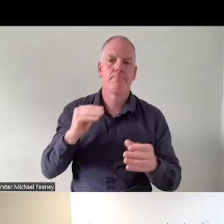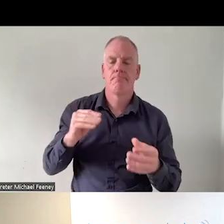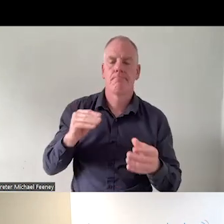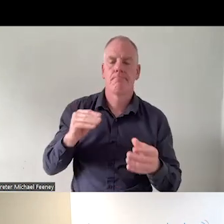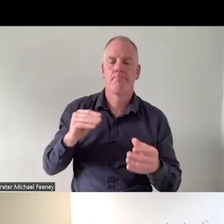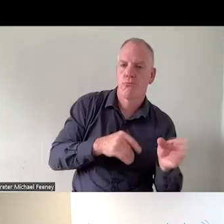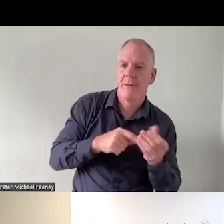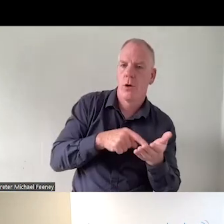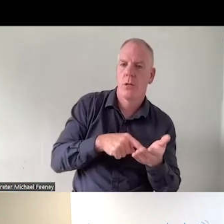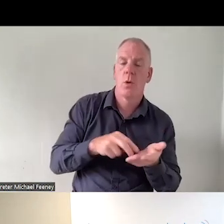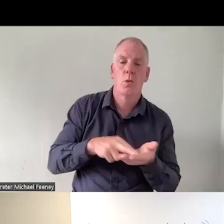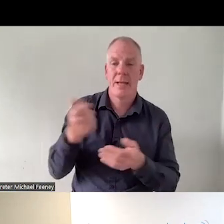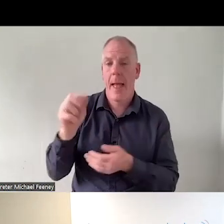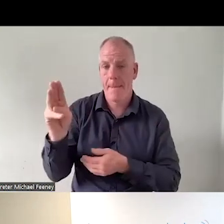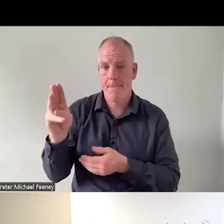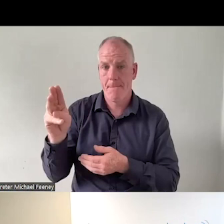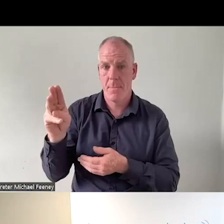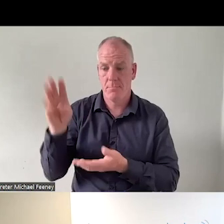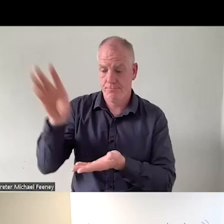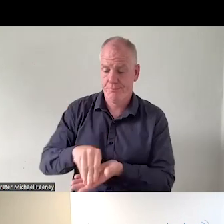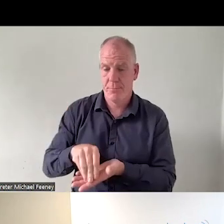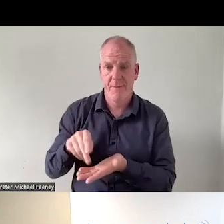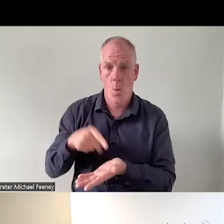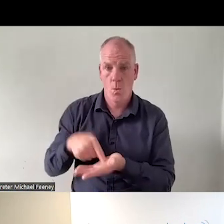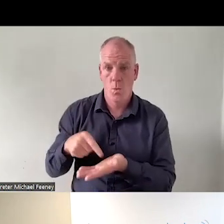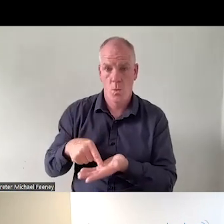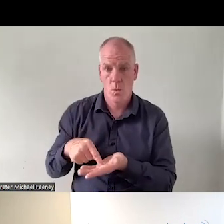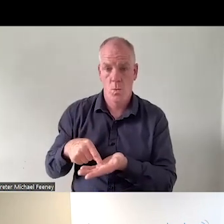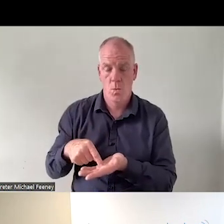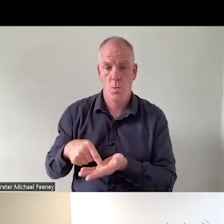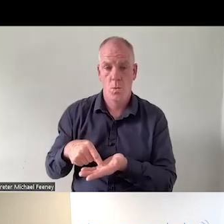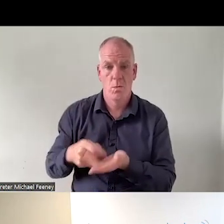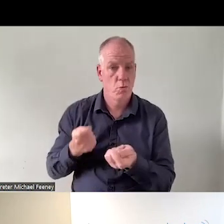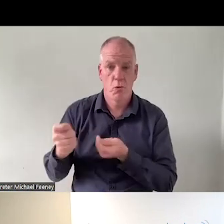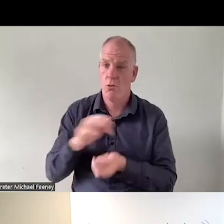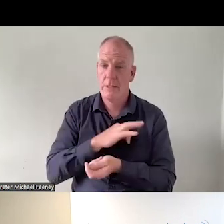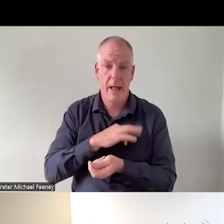either using the app – you have complete control over what's on the display.